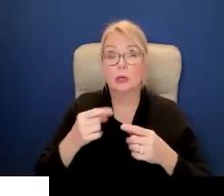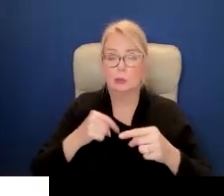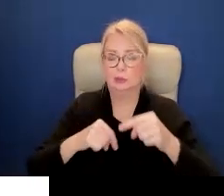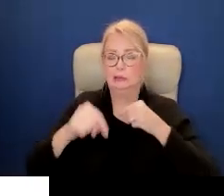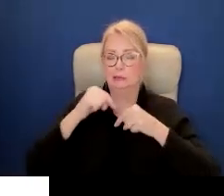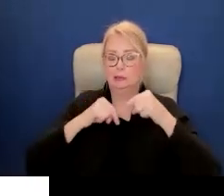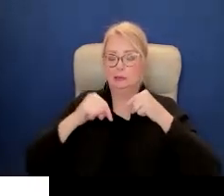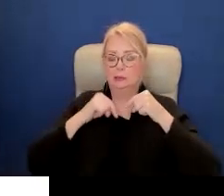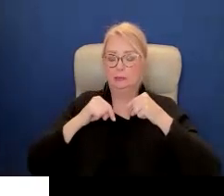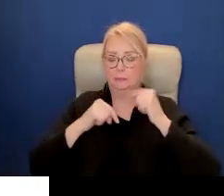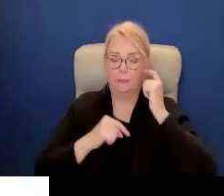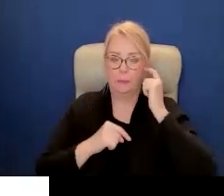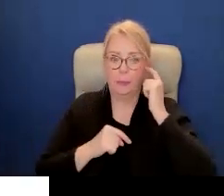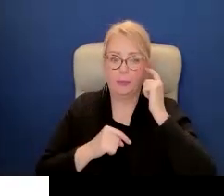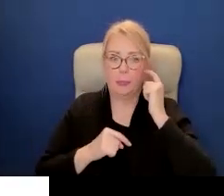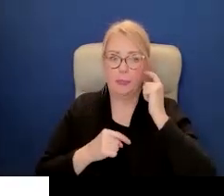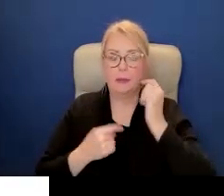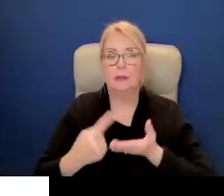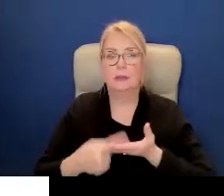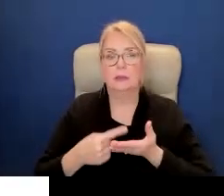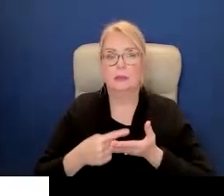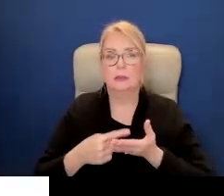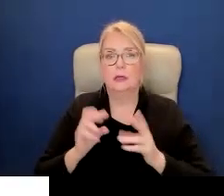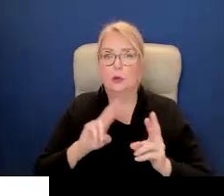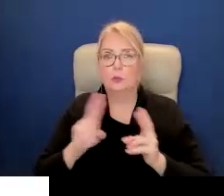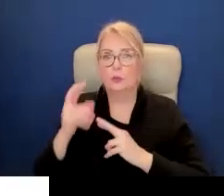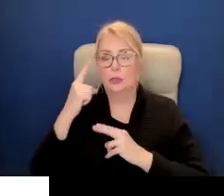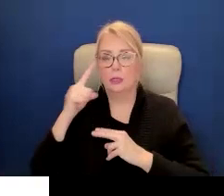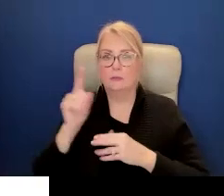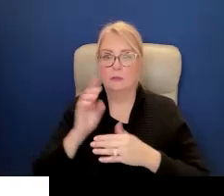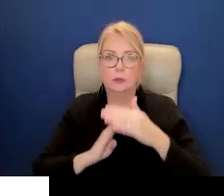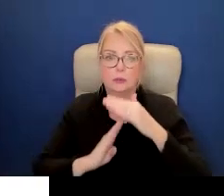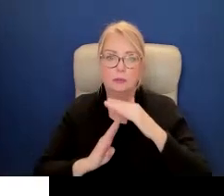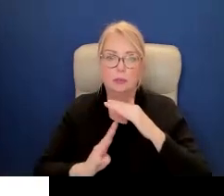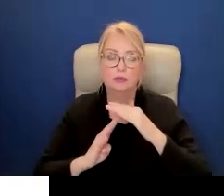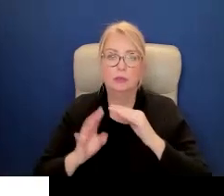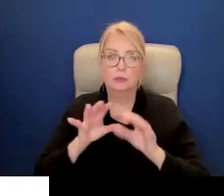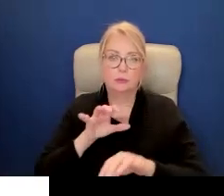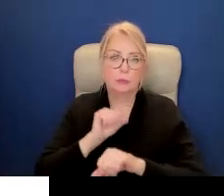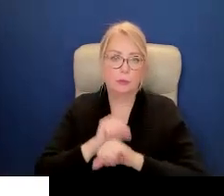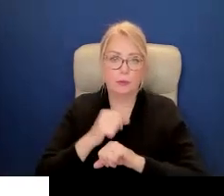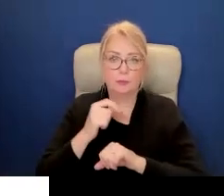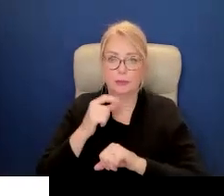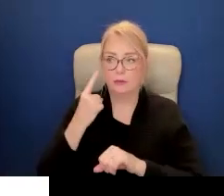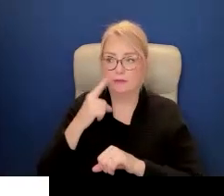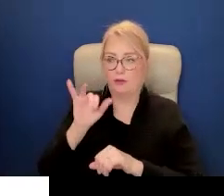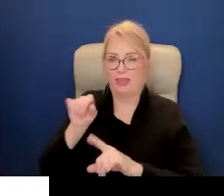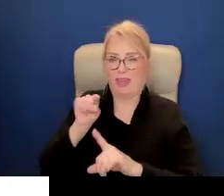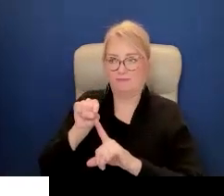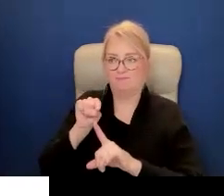and talk about being ready for that immigration appointment for that consultation.